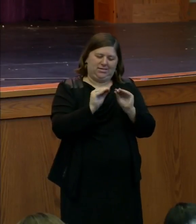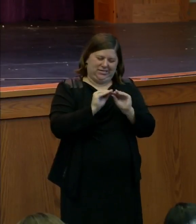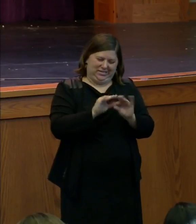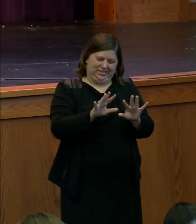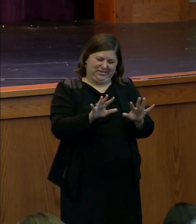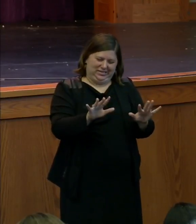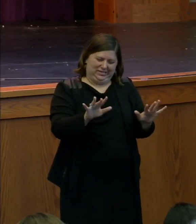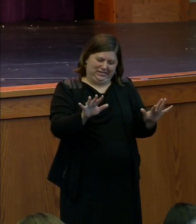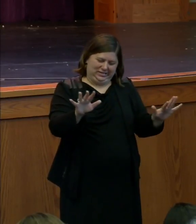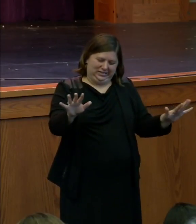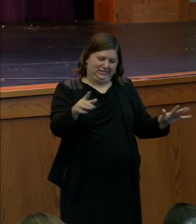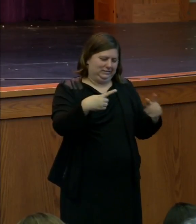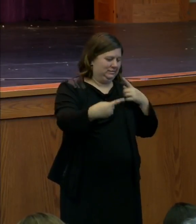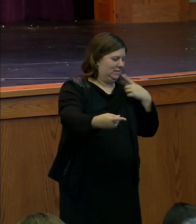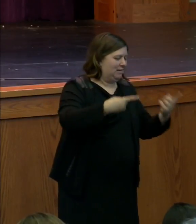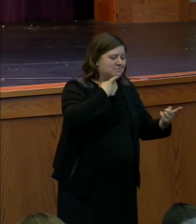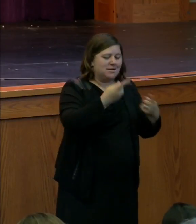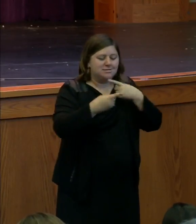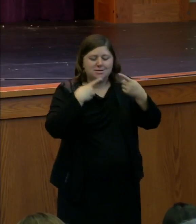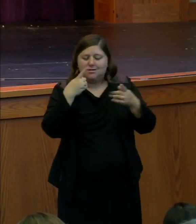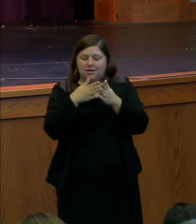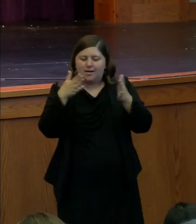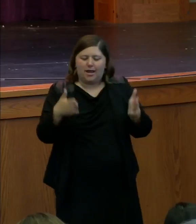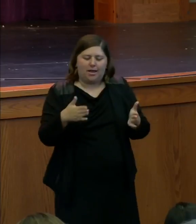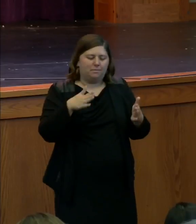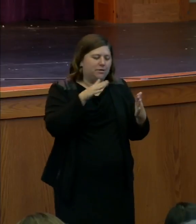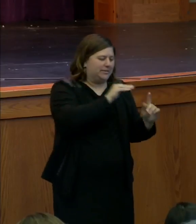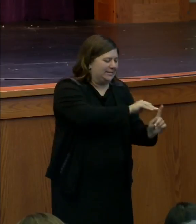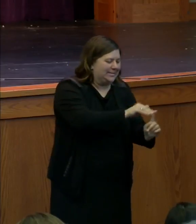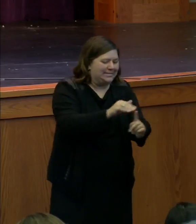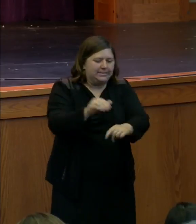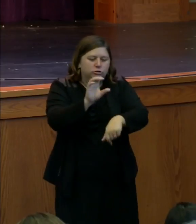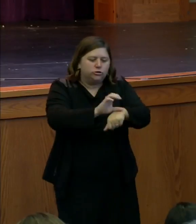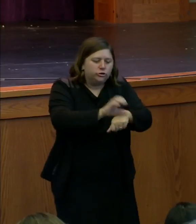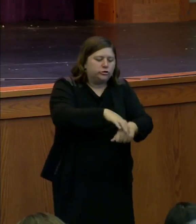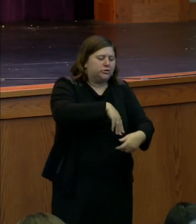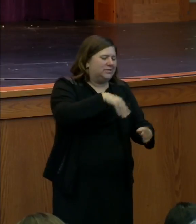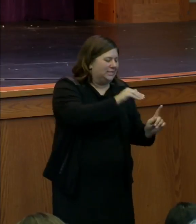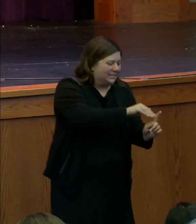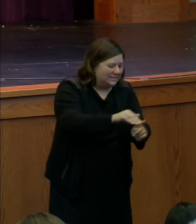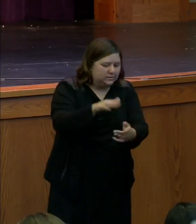WE WANT TO TELL OUR NEIGHBORS AND WE WANT TO GET TO THE SCHOOLS AND GET TO THE CHURCHES AND GET TO THE UNIONS.